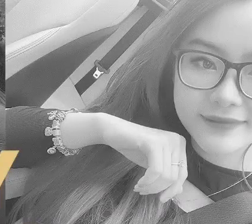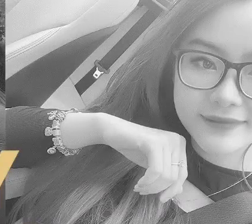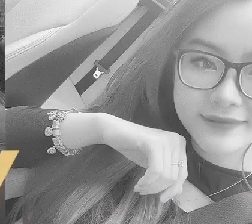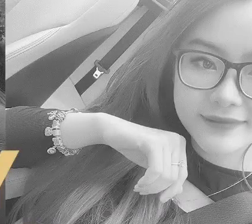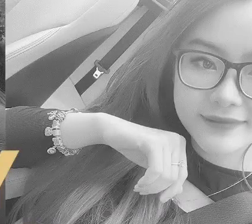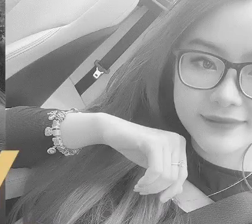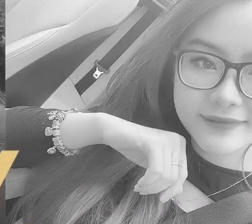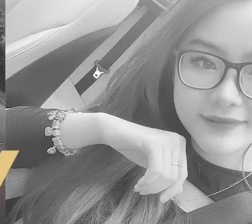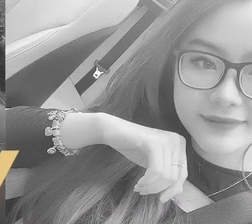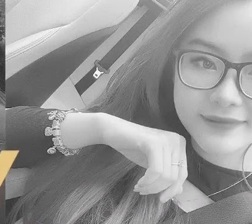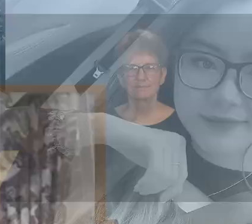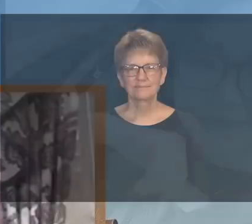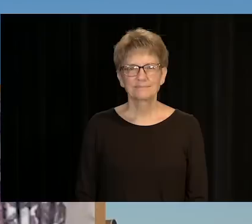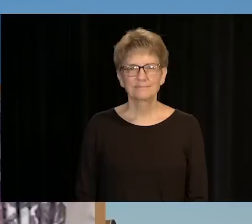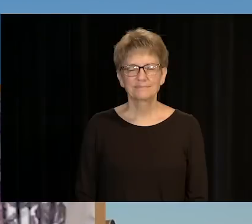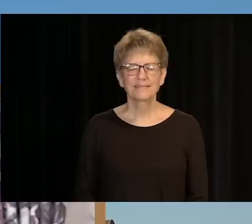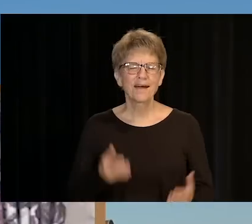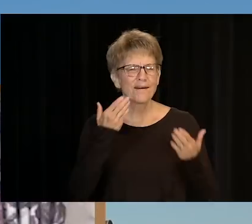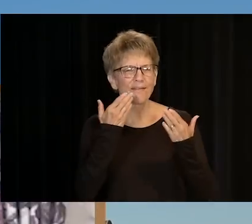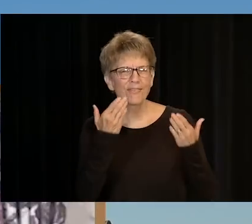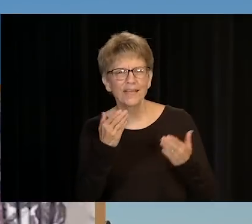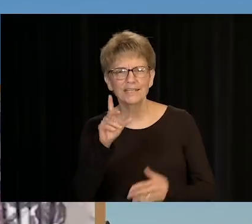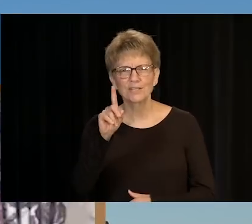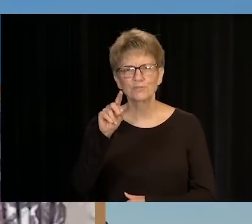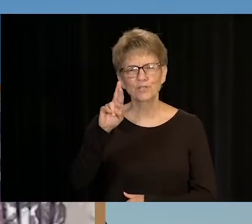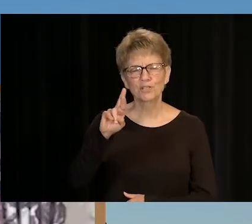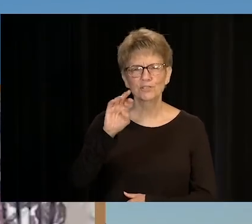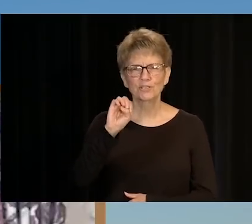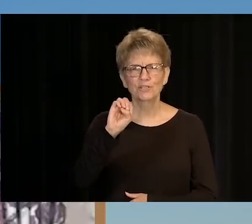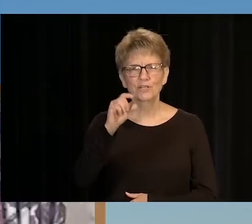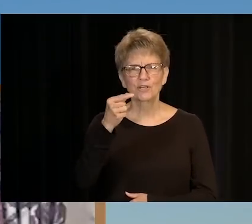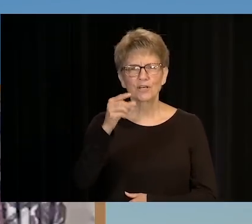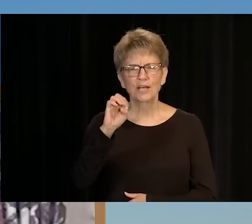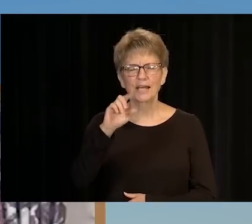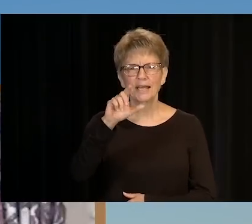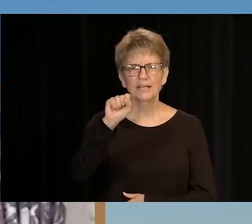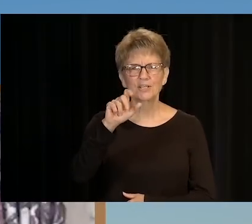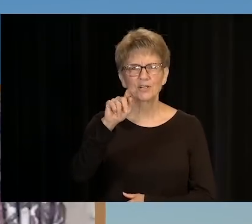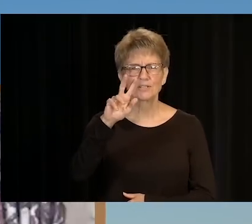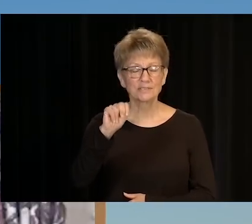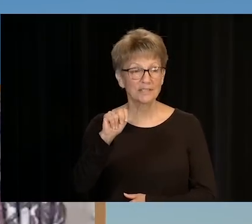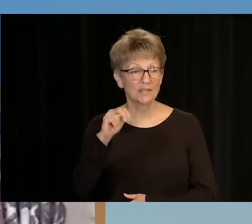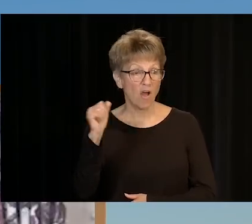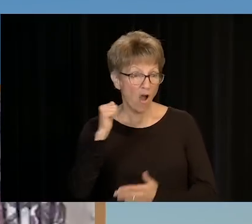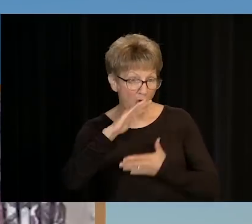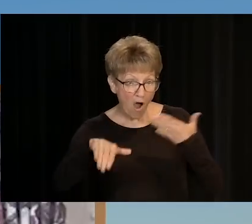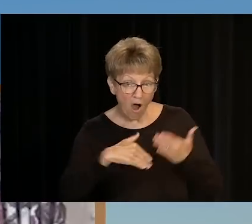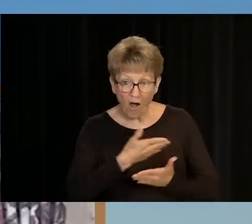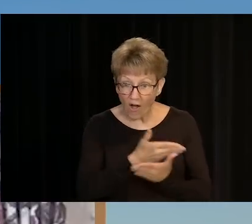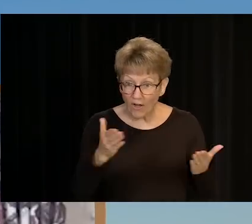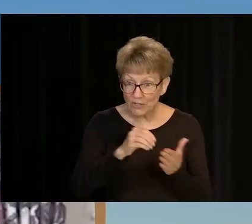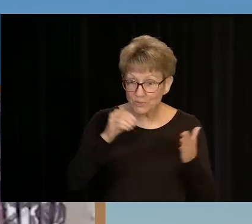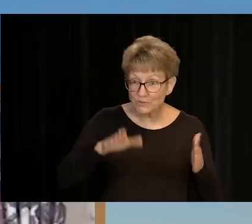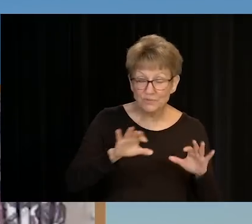[DR. CAROL KENT]: THANK YOU, DR. EGGLESTON. THUNDERDUCKS, FAMILY AND FRIENDS, I'M DELIGHTED